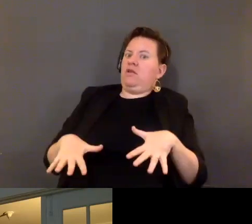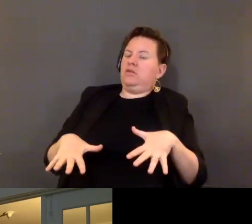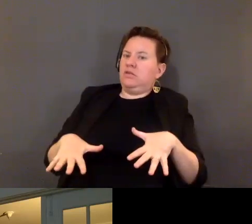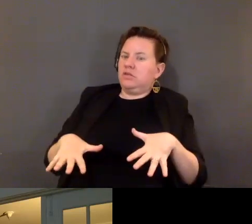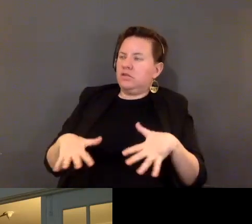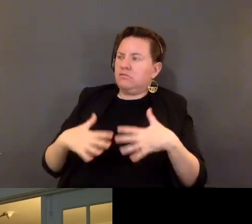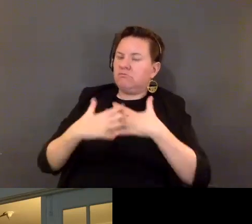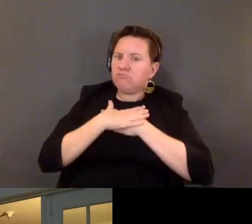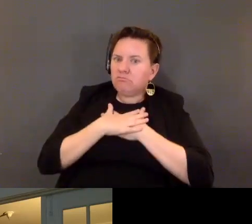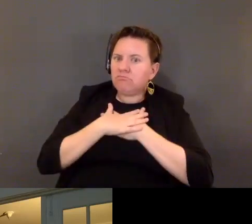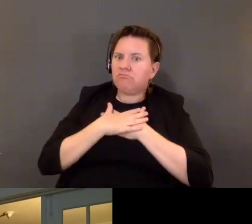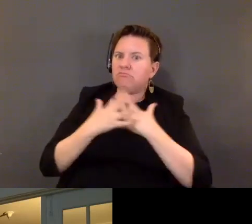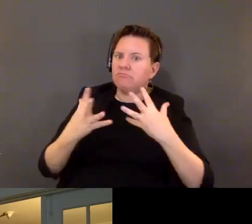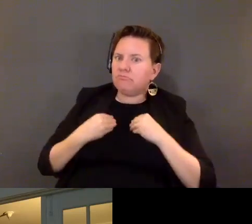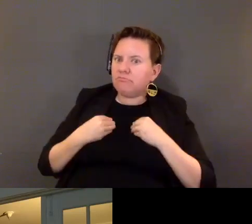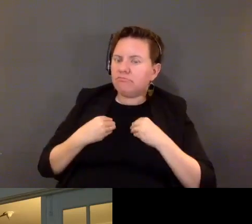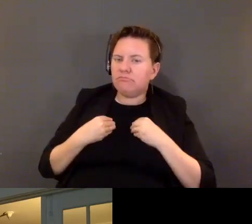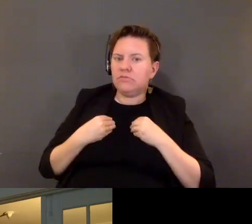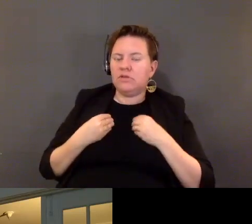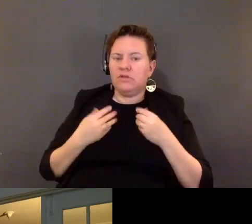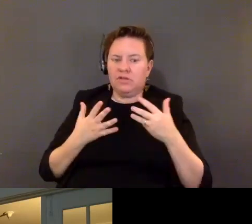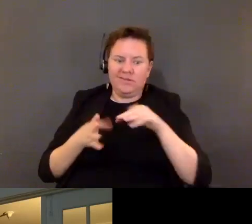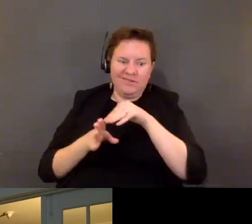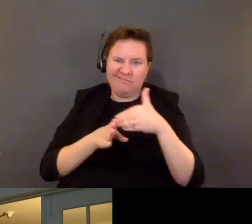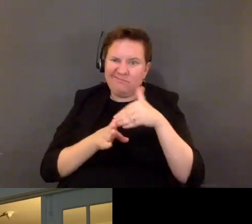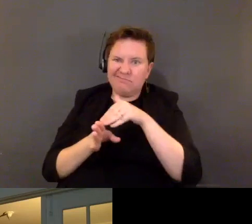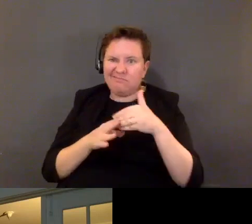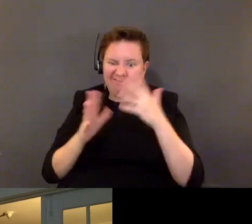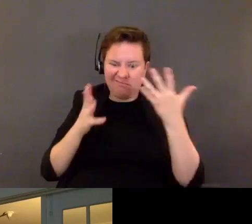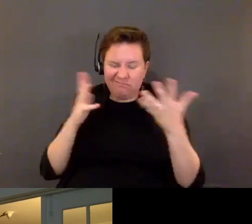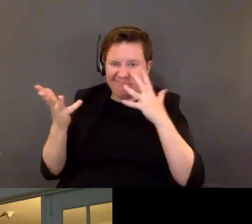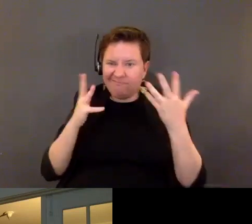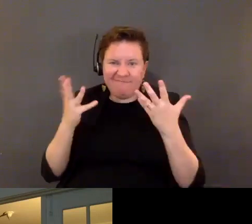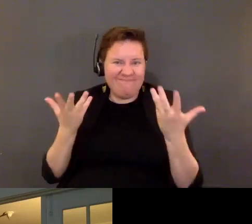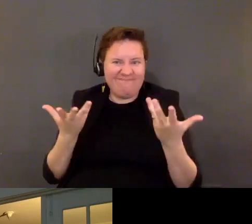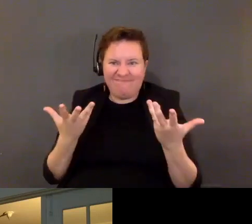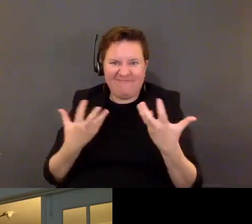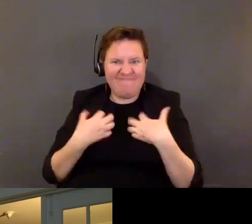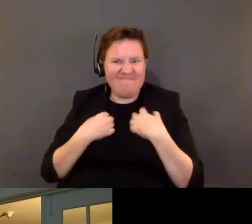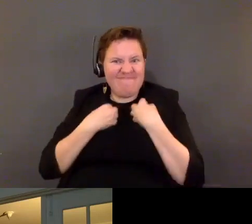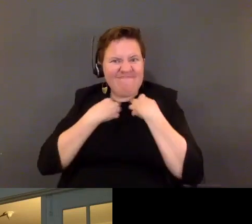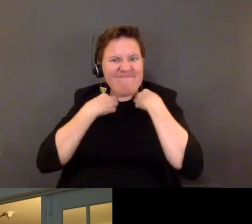reality if it just eats at you so